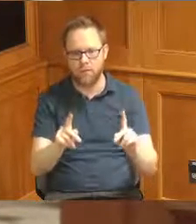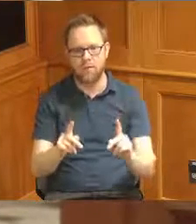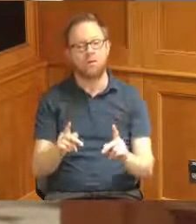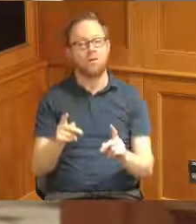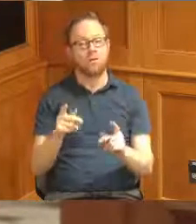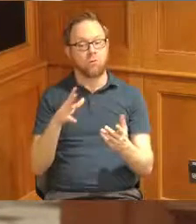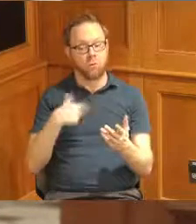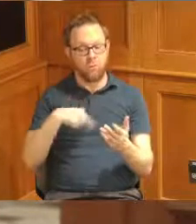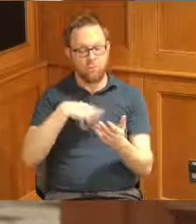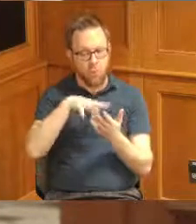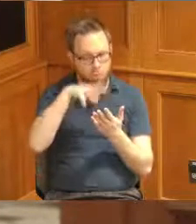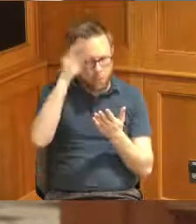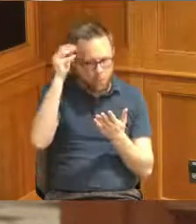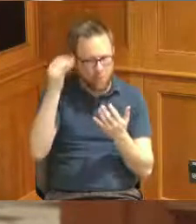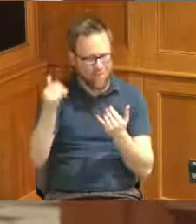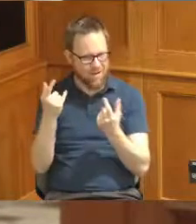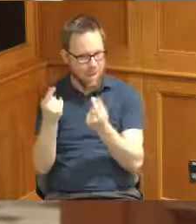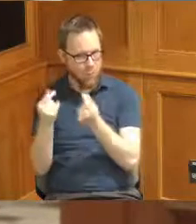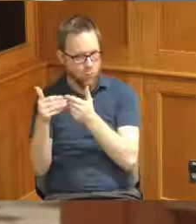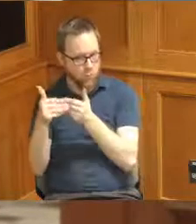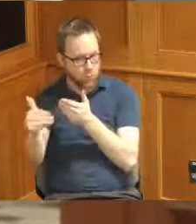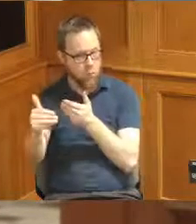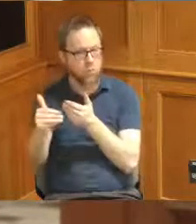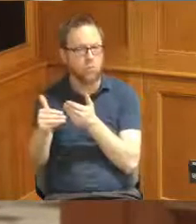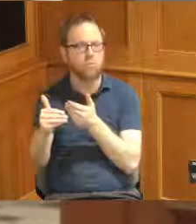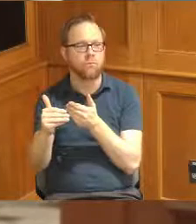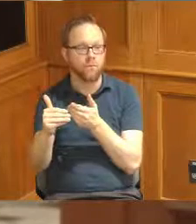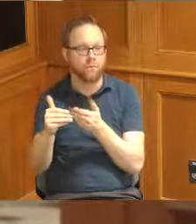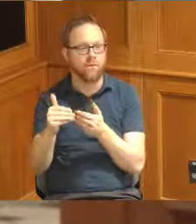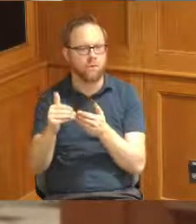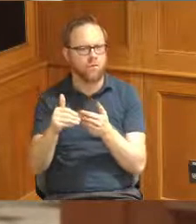I want to make you aware of we're working to identify the root cause of the service